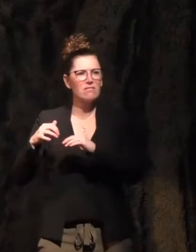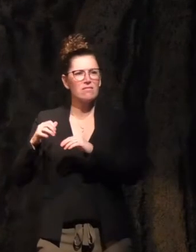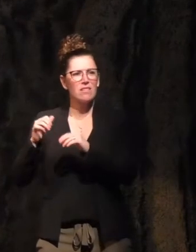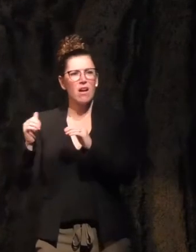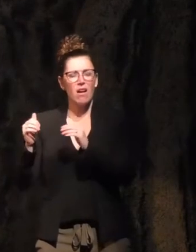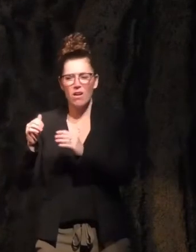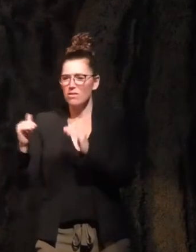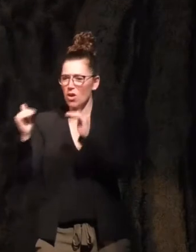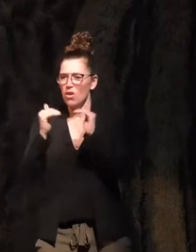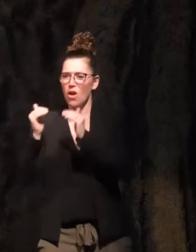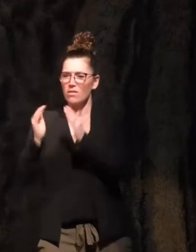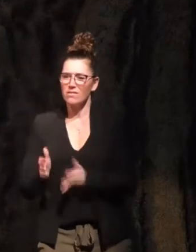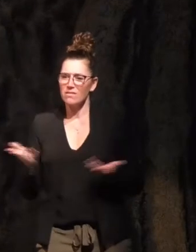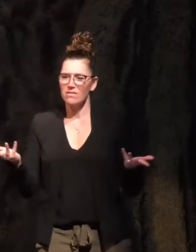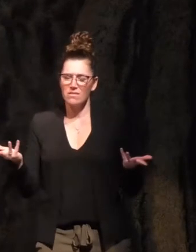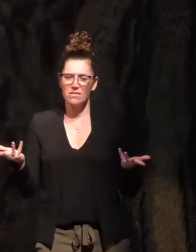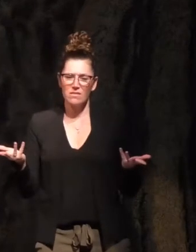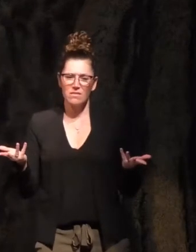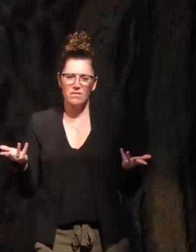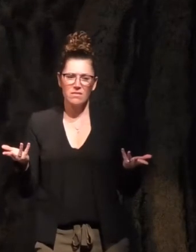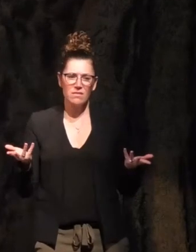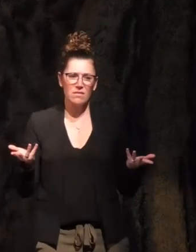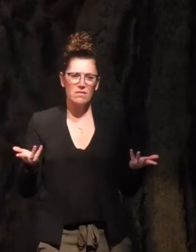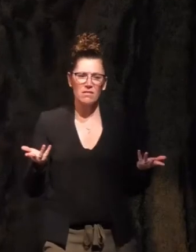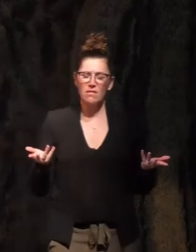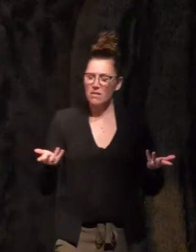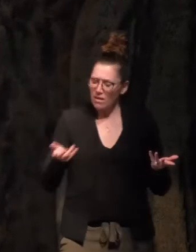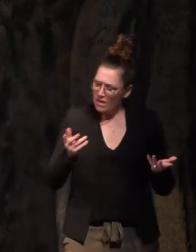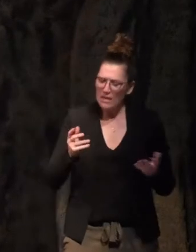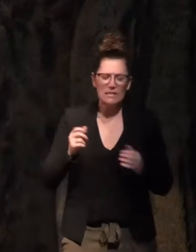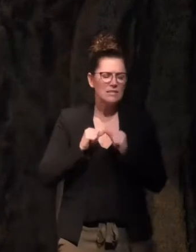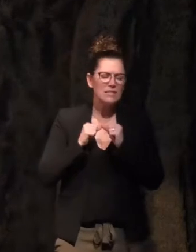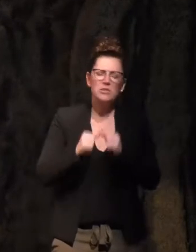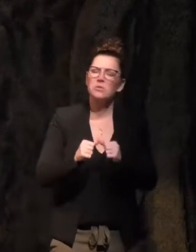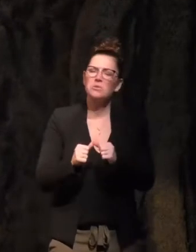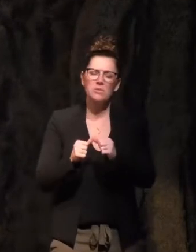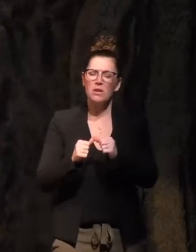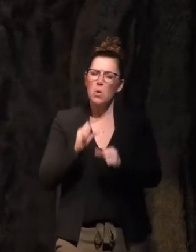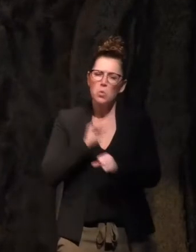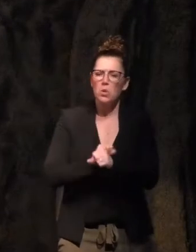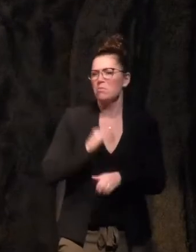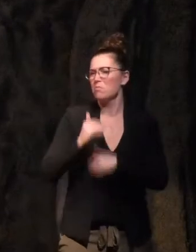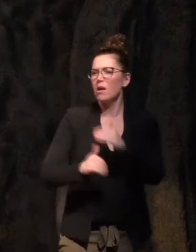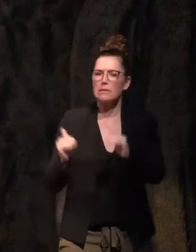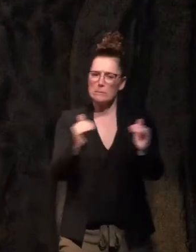is fundamentally always a work in progress. I learned that I really like it,